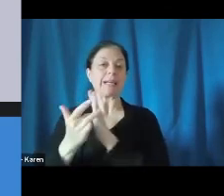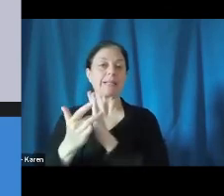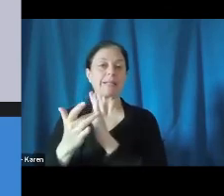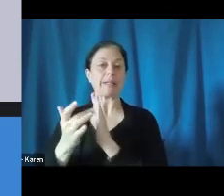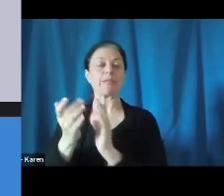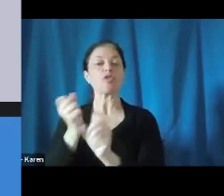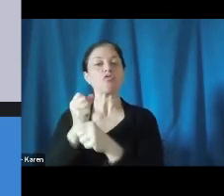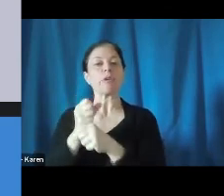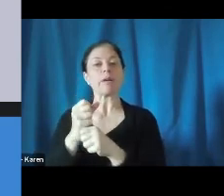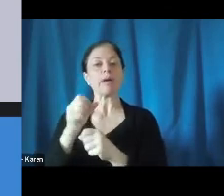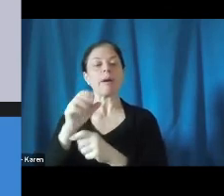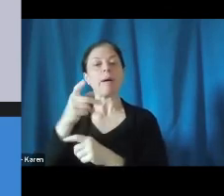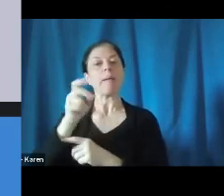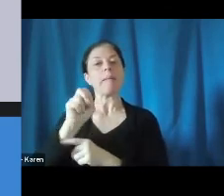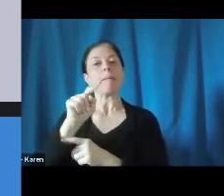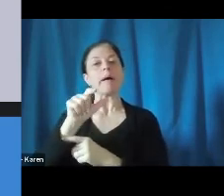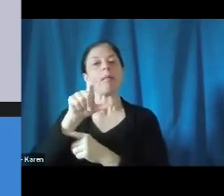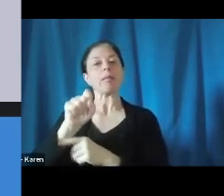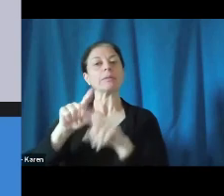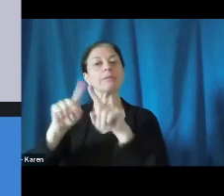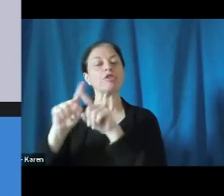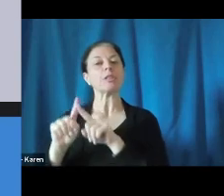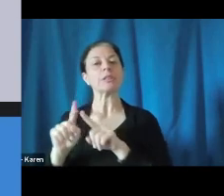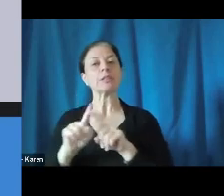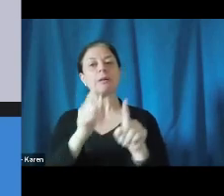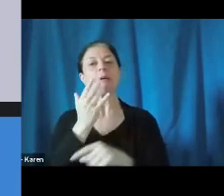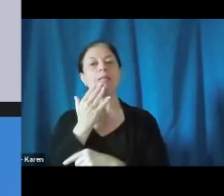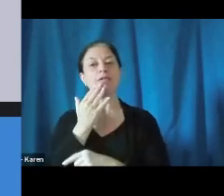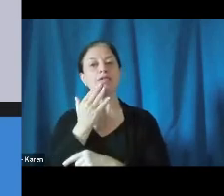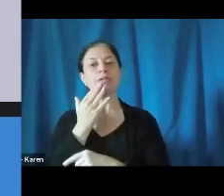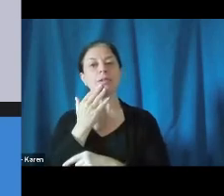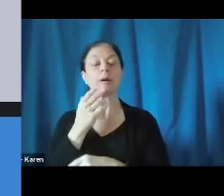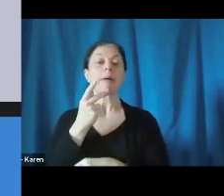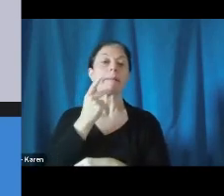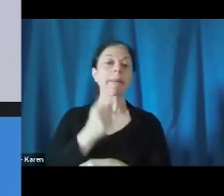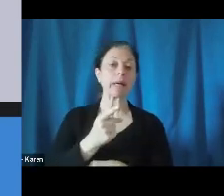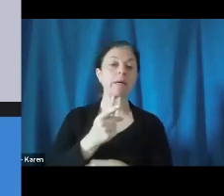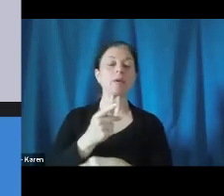This -- these flowers have genetic mutations technically that create the